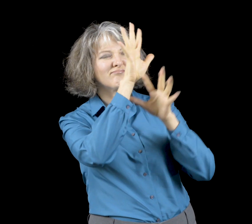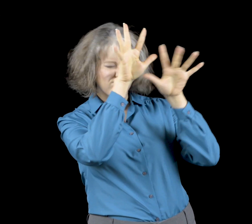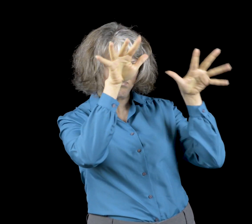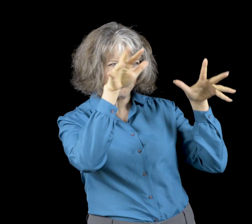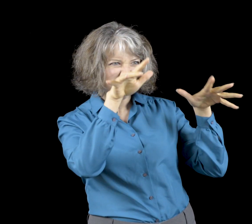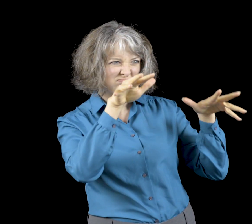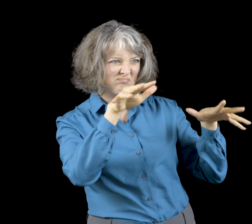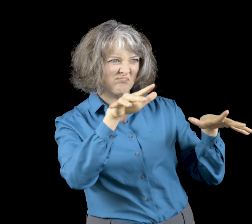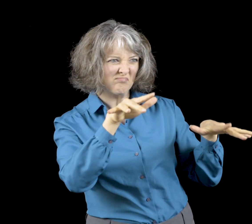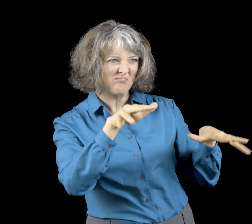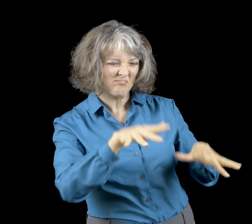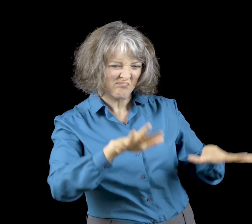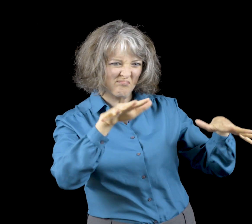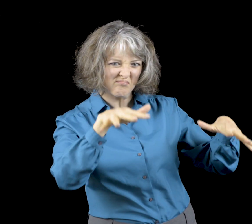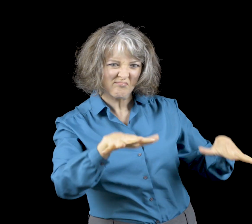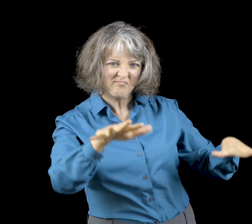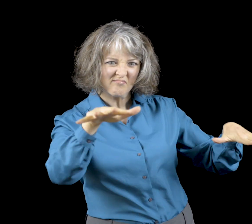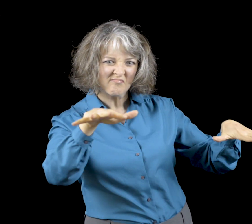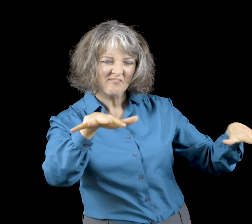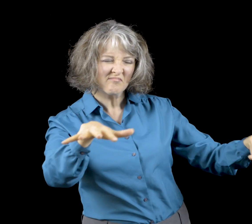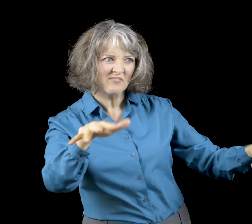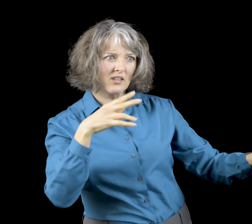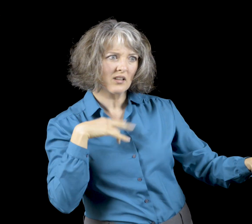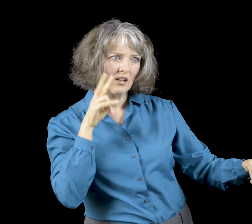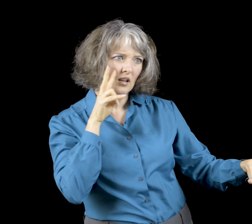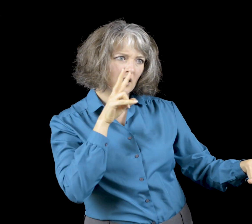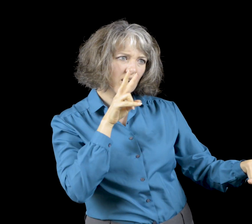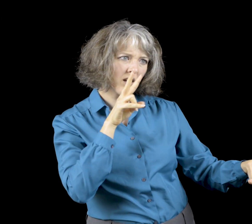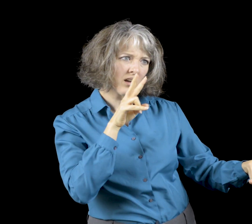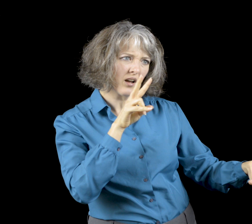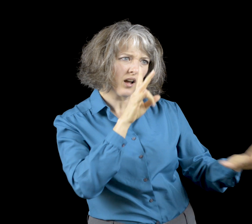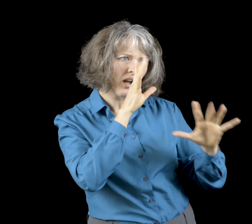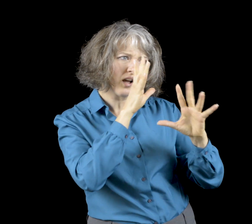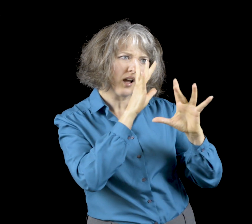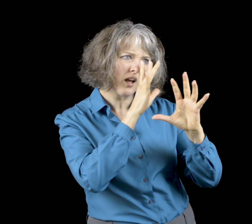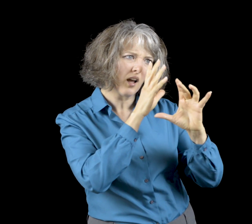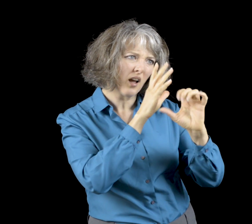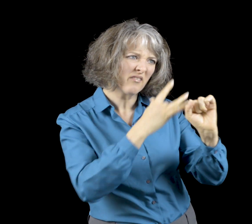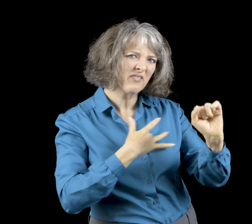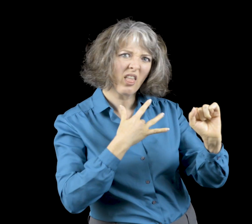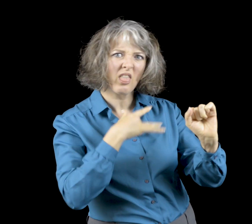With the magma and lava just flowing down the sides. You slip into a trance for it is so fascinating.